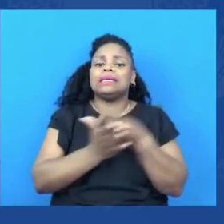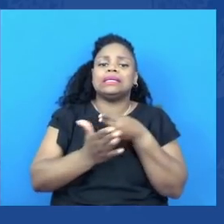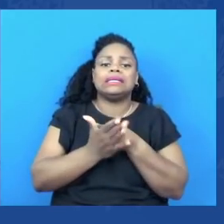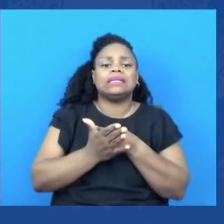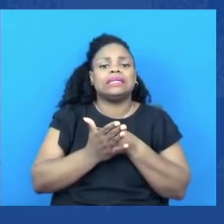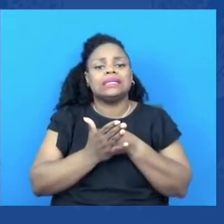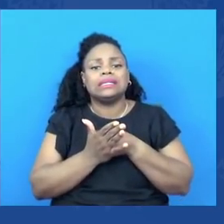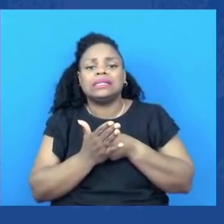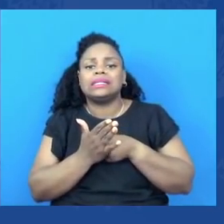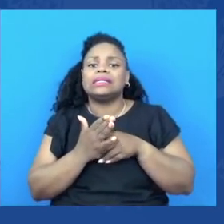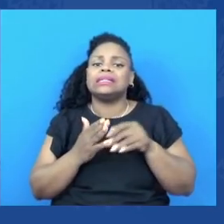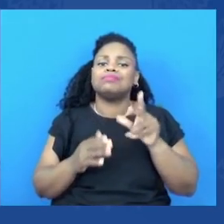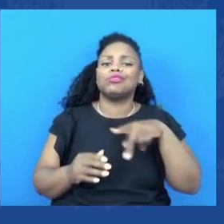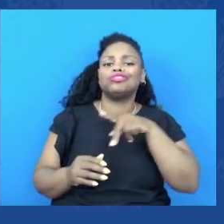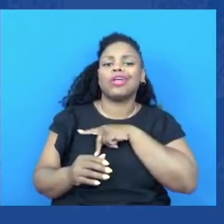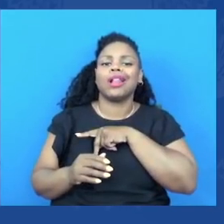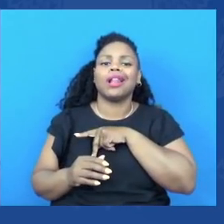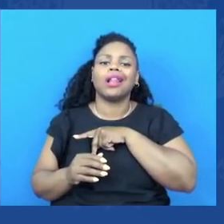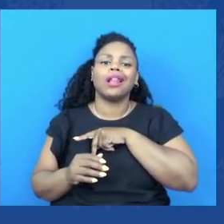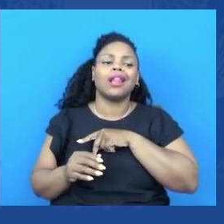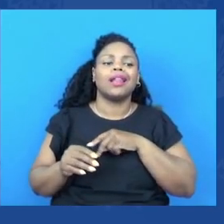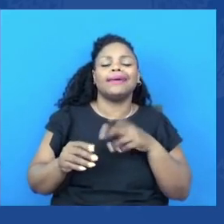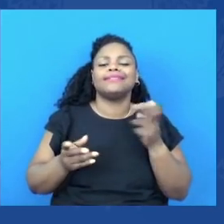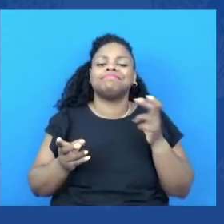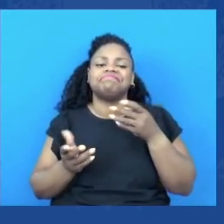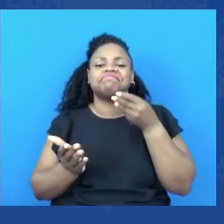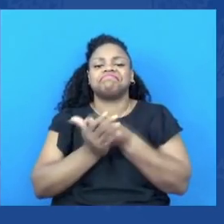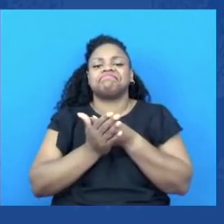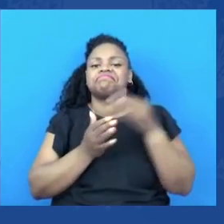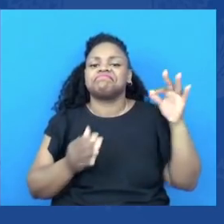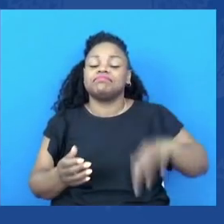In fact, according to one study, from 2016 to 2020,